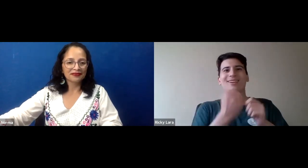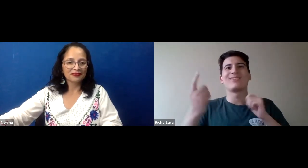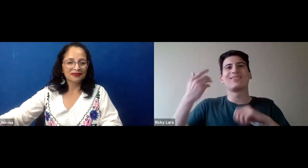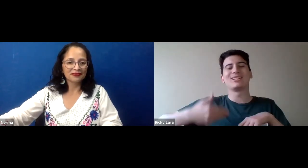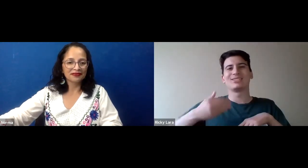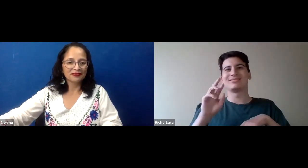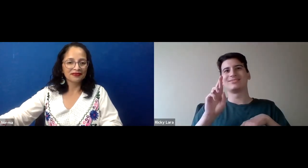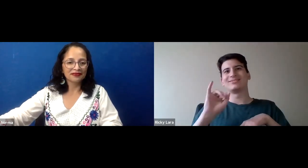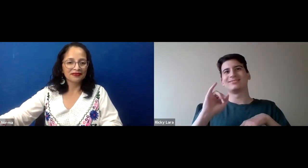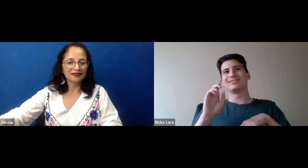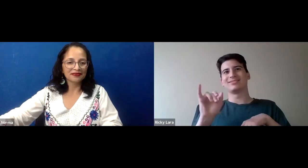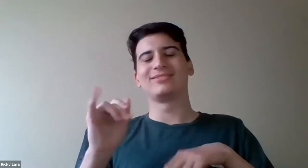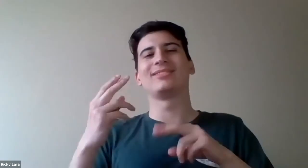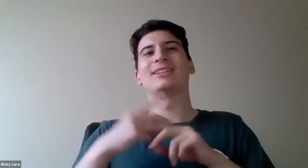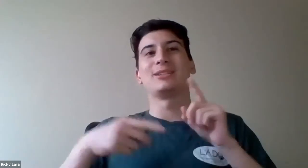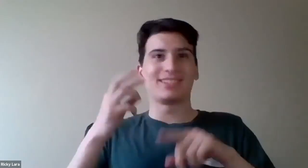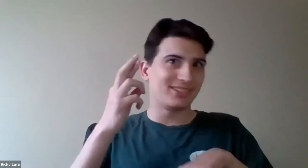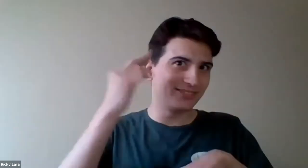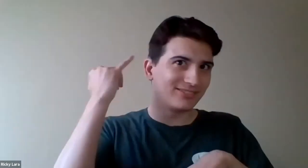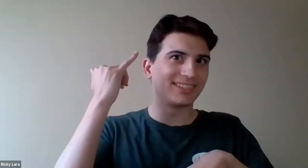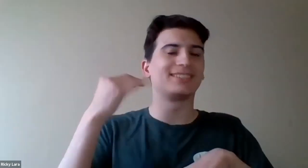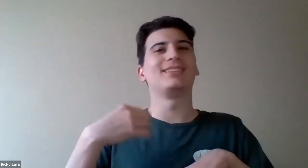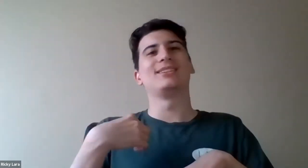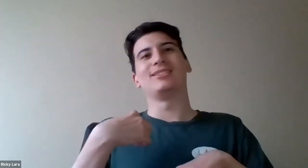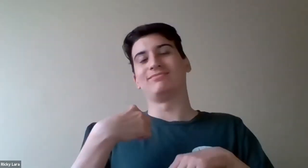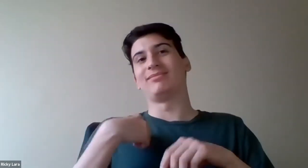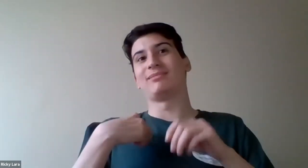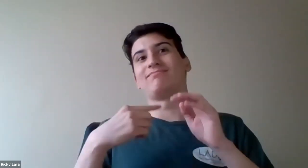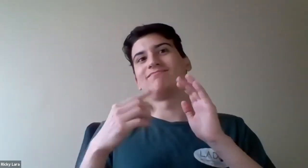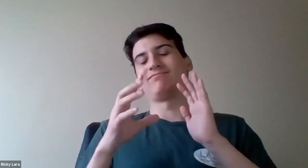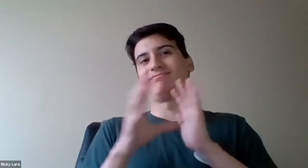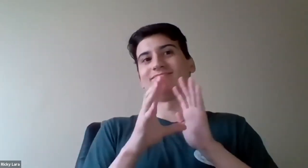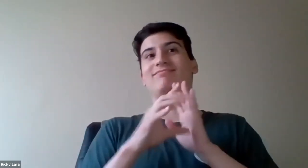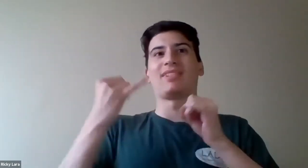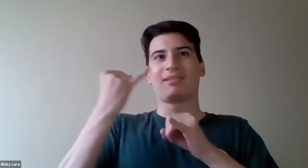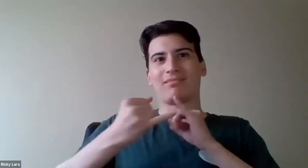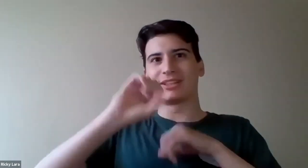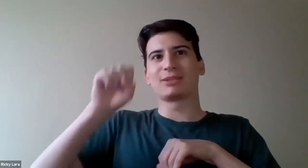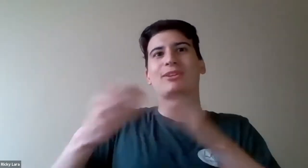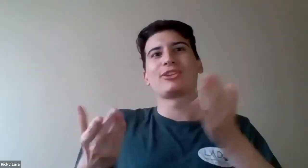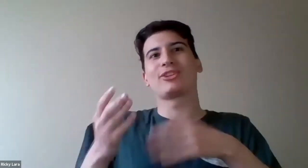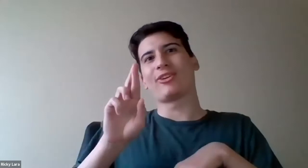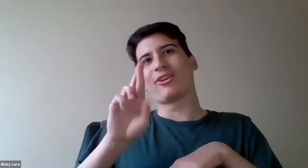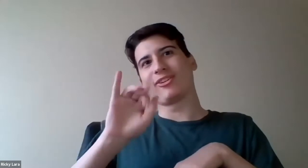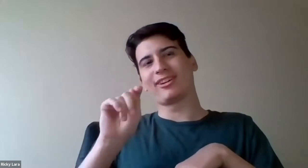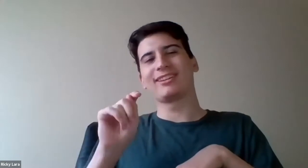And this is Ricky. Ricky: Hello, everyone. My name is Ricky. This is my sign name--"RL."